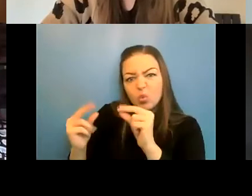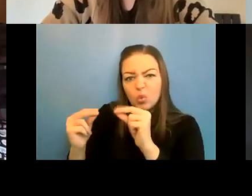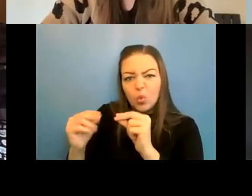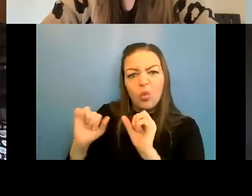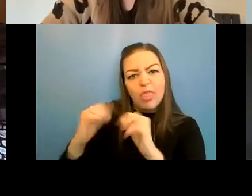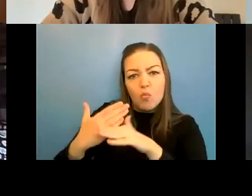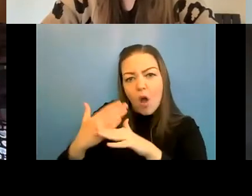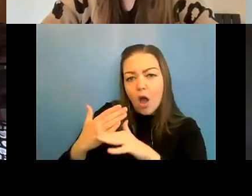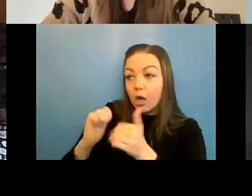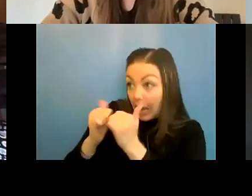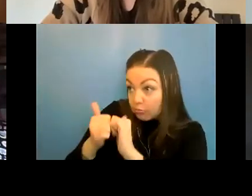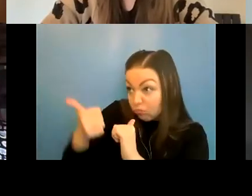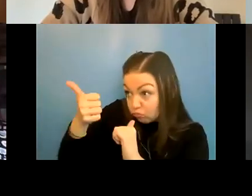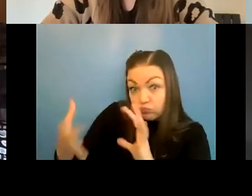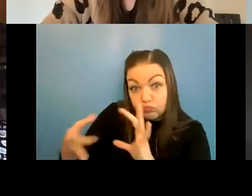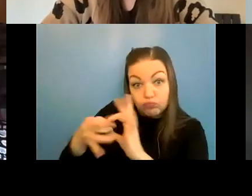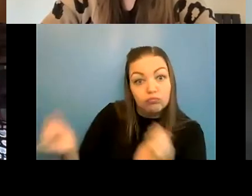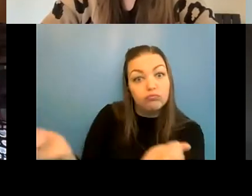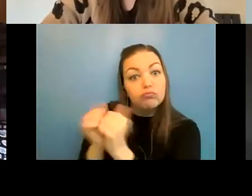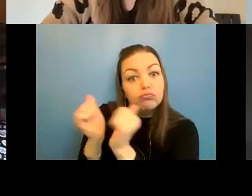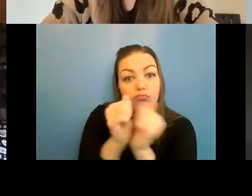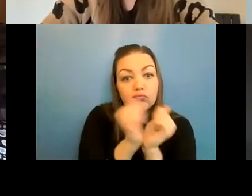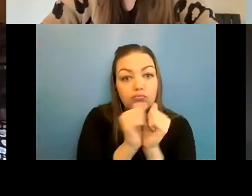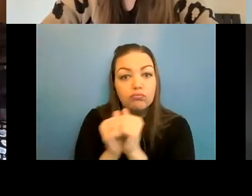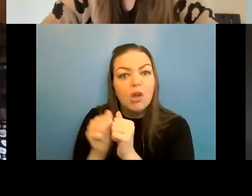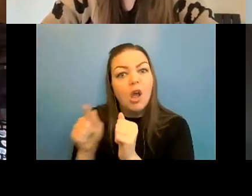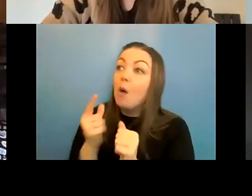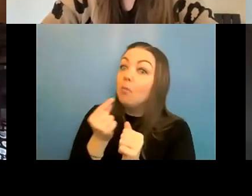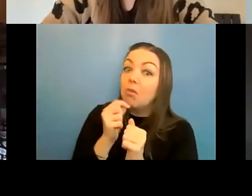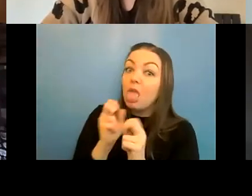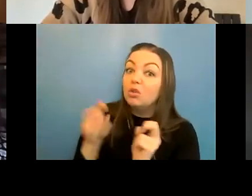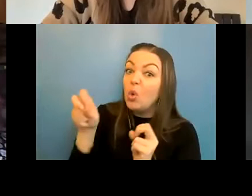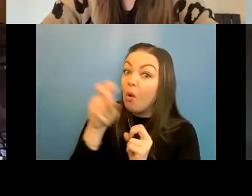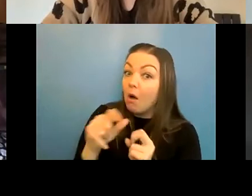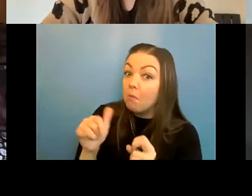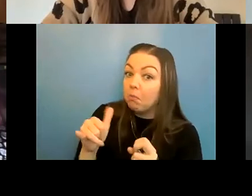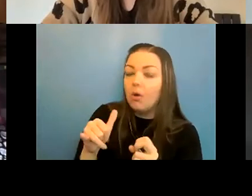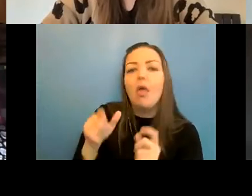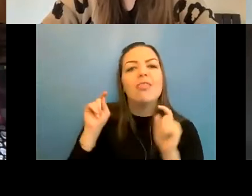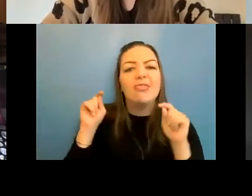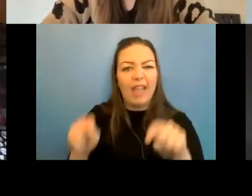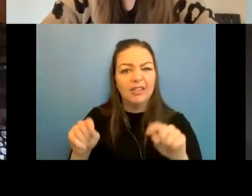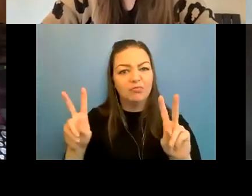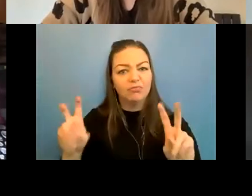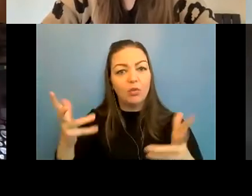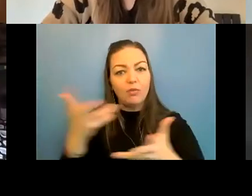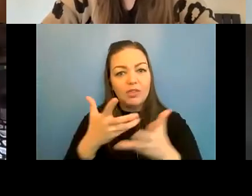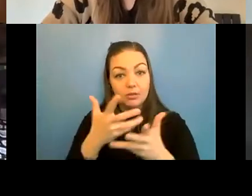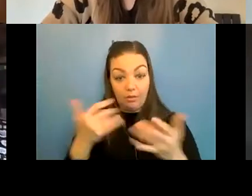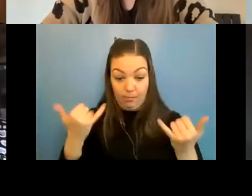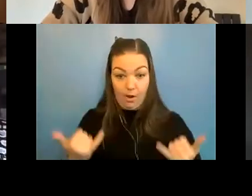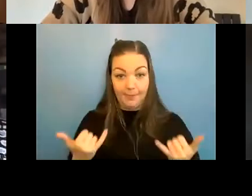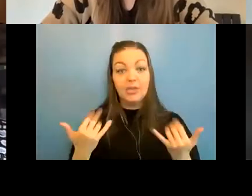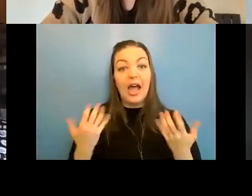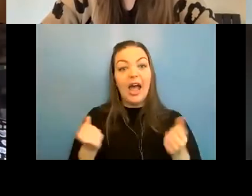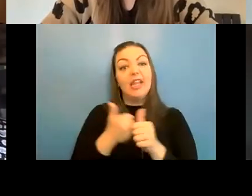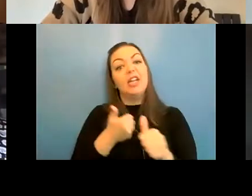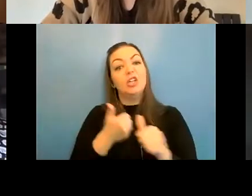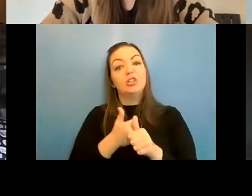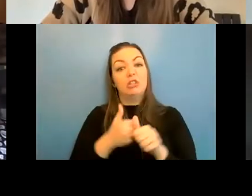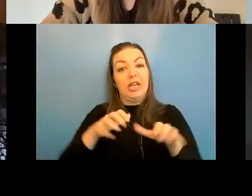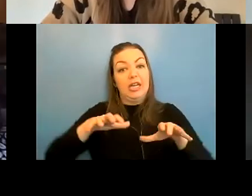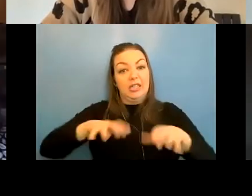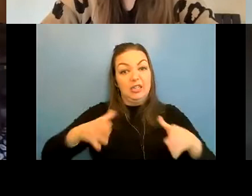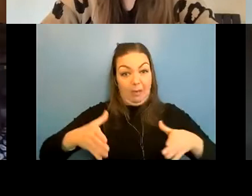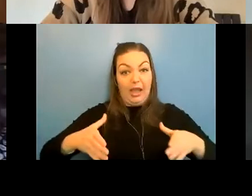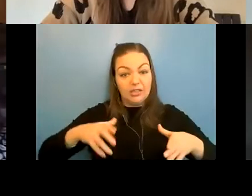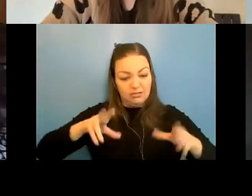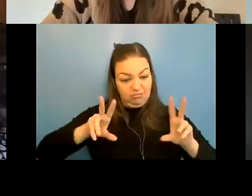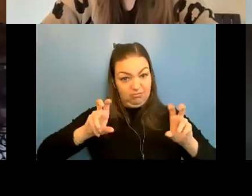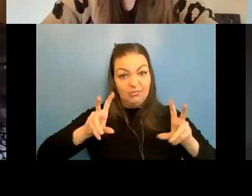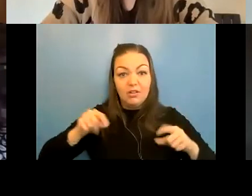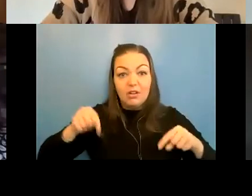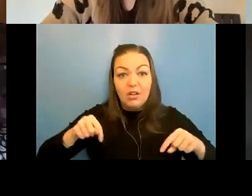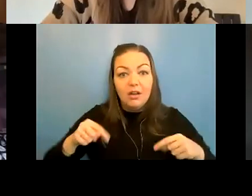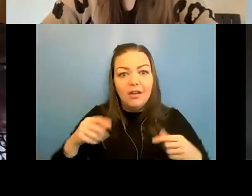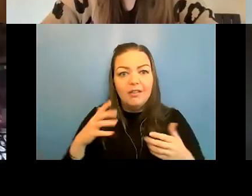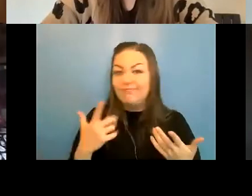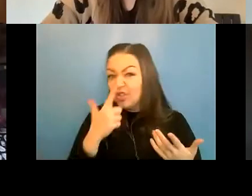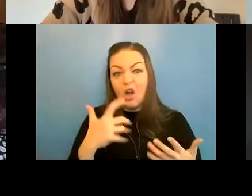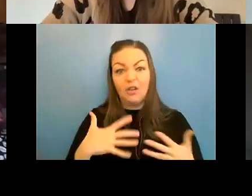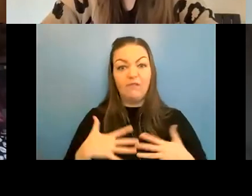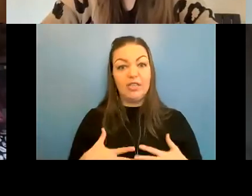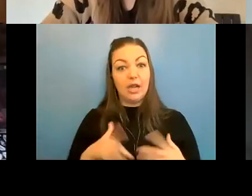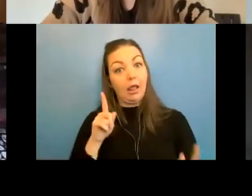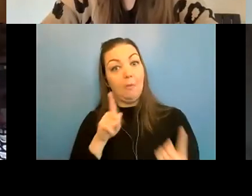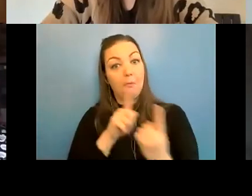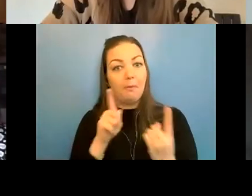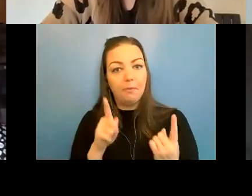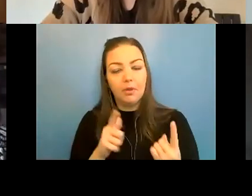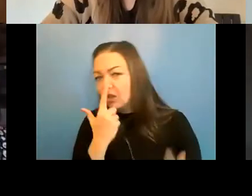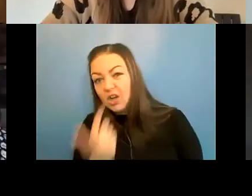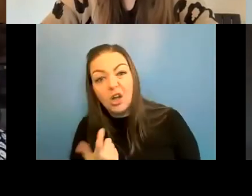those moments of brokering those relationships, getting people together in a room, having conversations, being able to talk about work, collaborations, the possibility of touring.